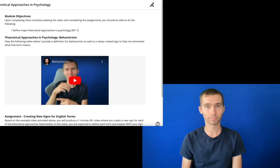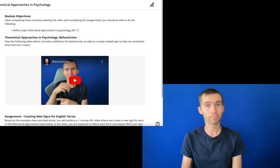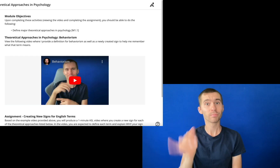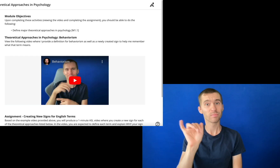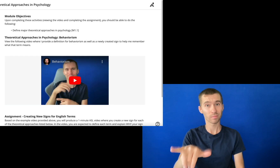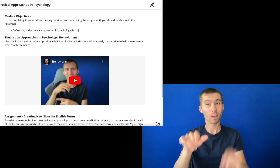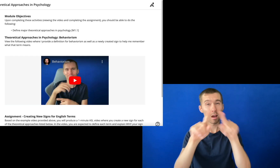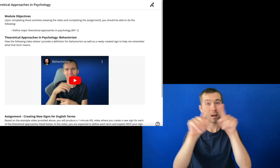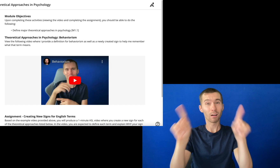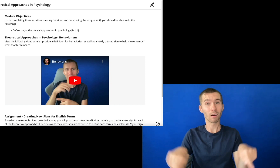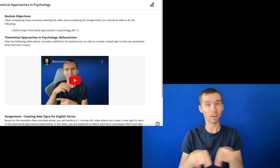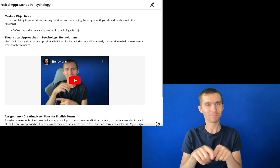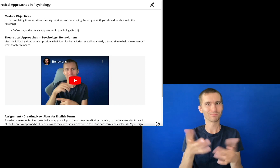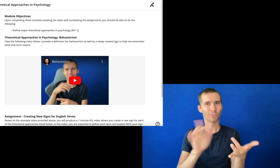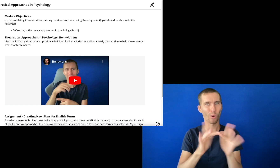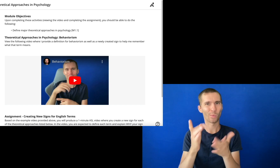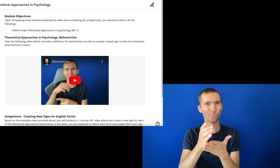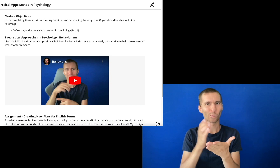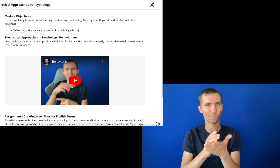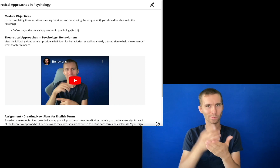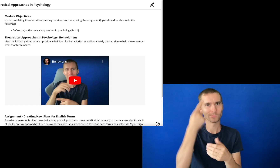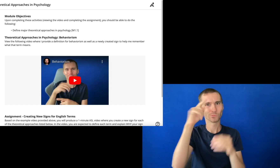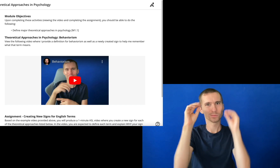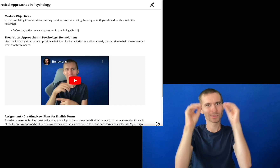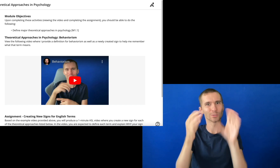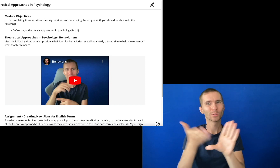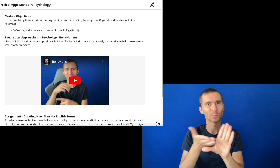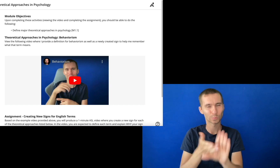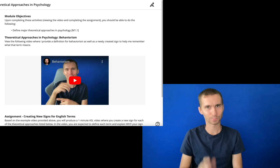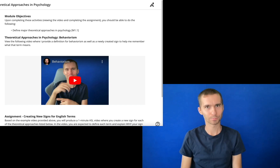The screen you're looking at is an online course on psychology.